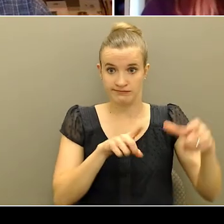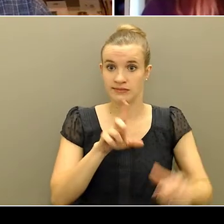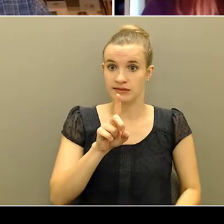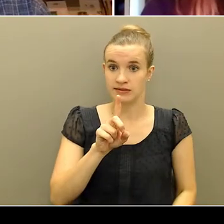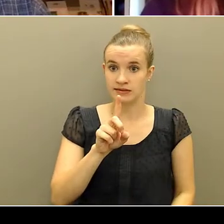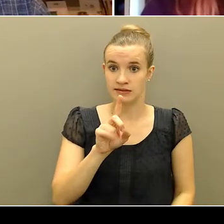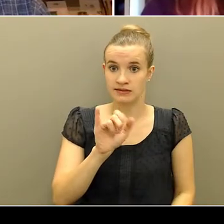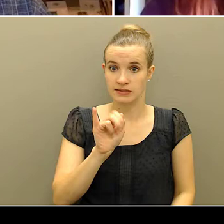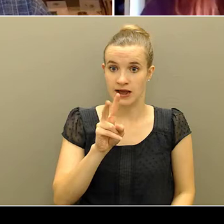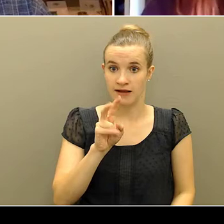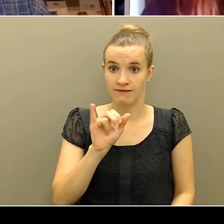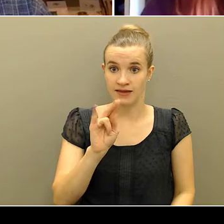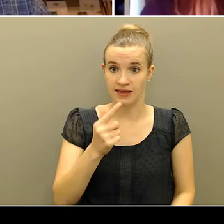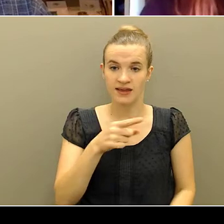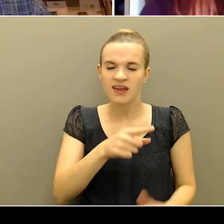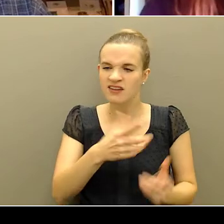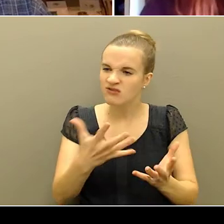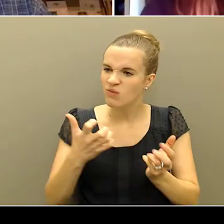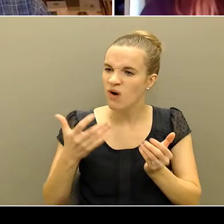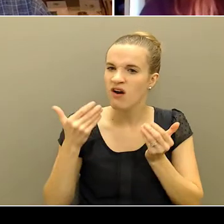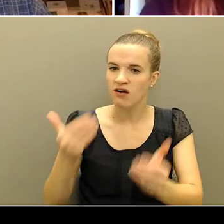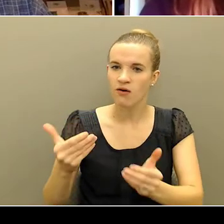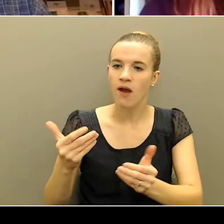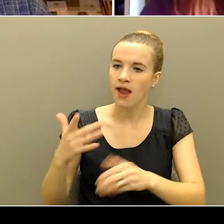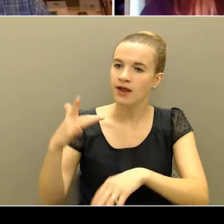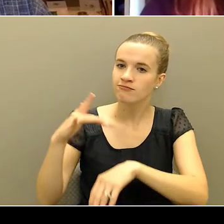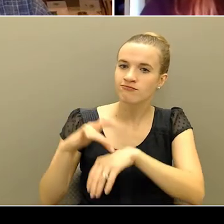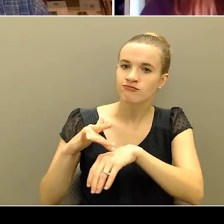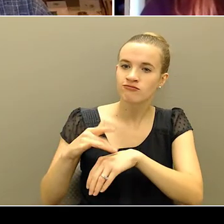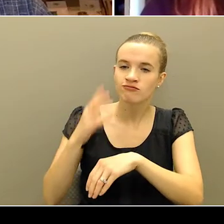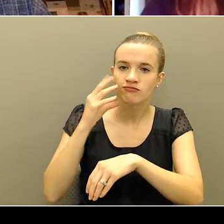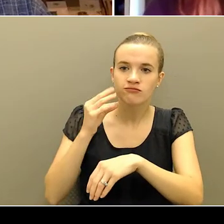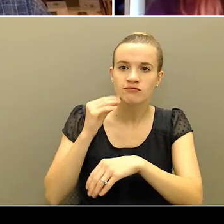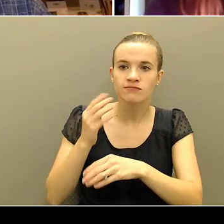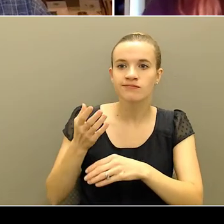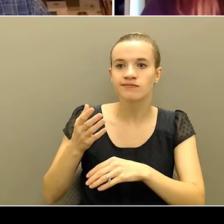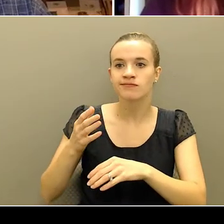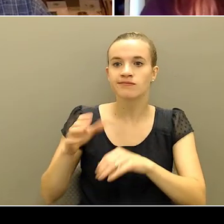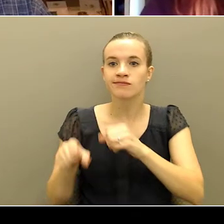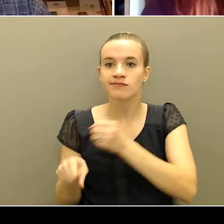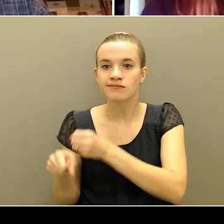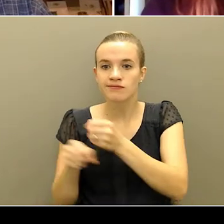this out and do it. And I think that's kind of the attitude maybe that, you